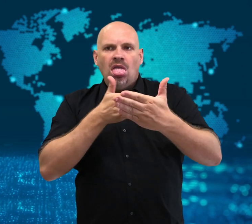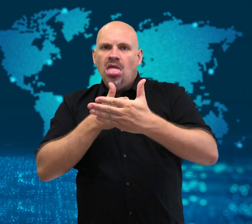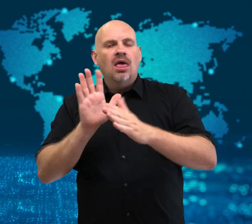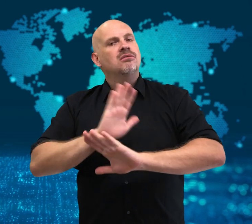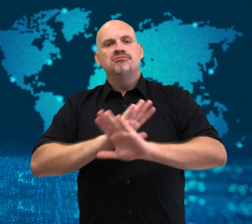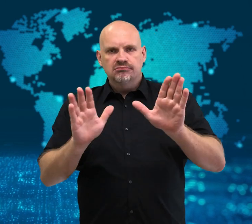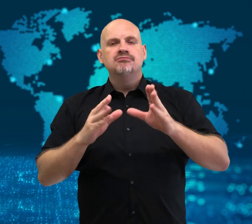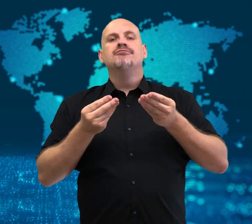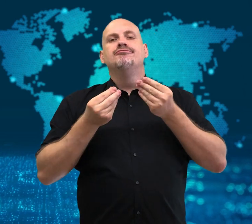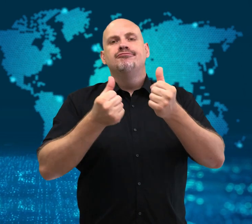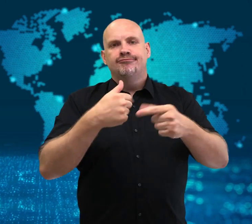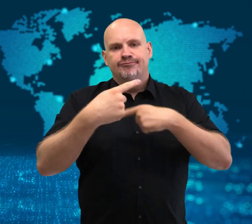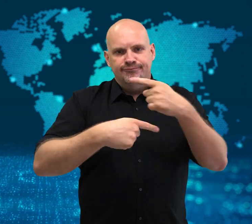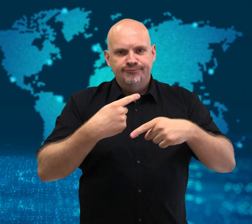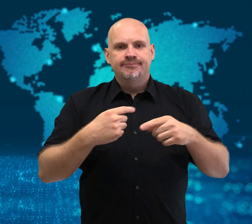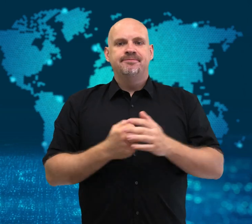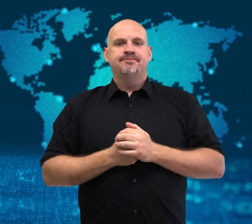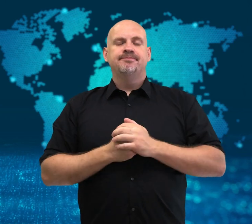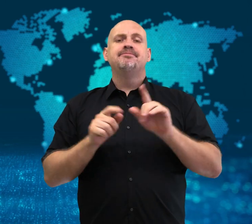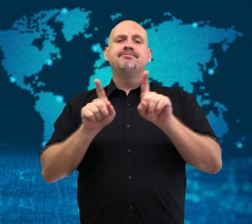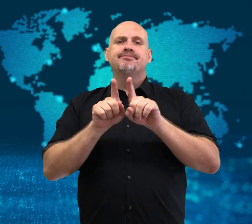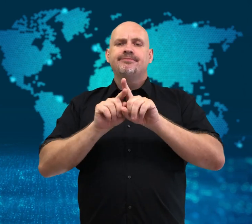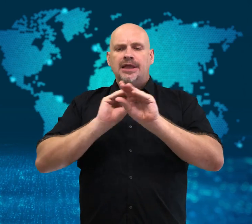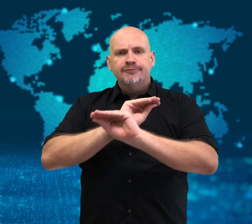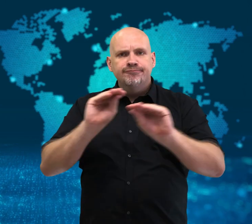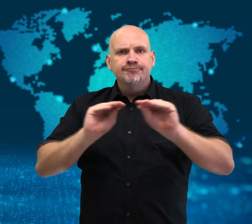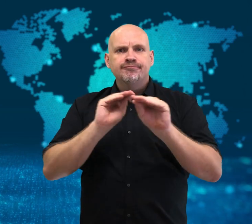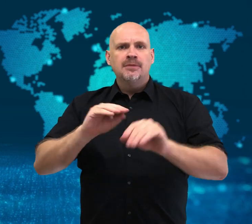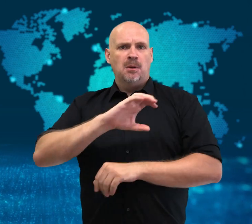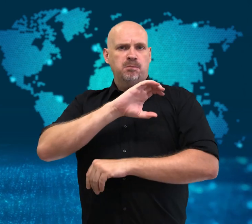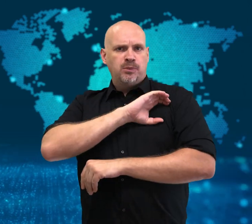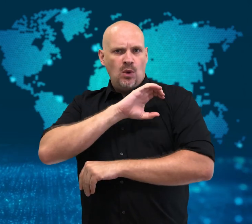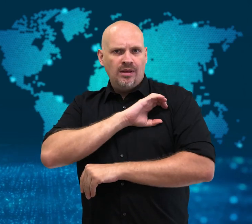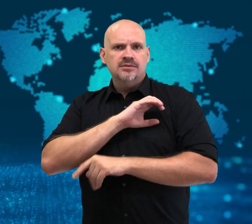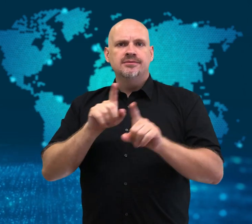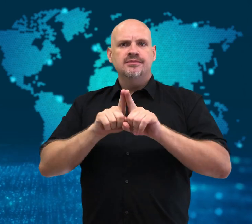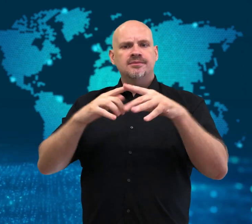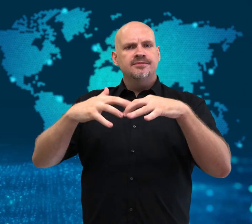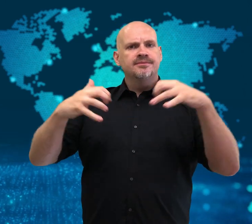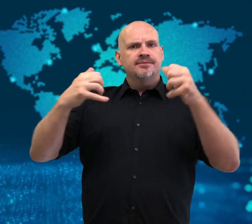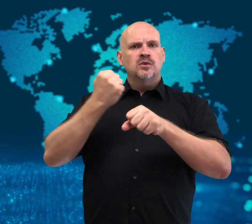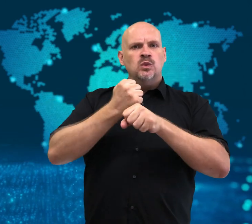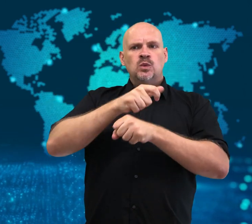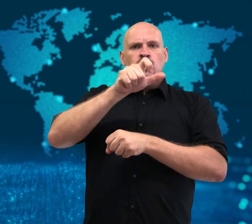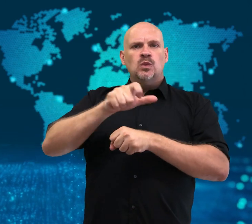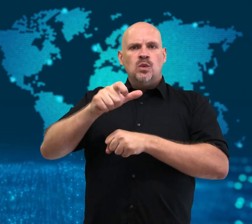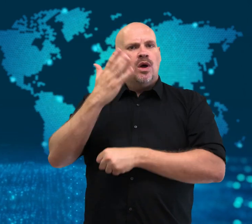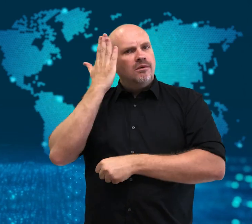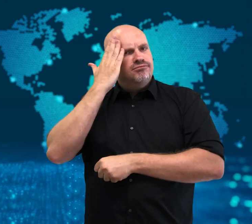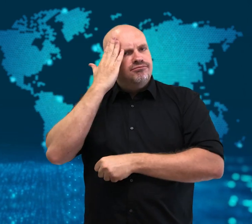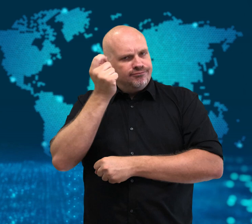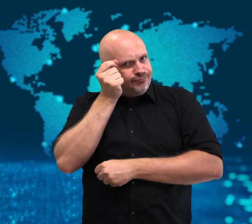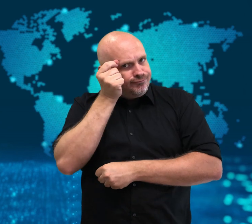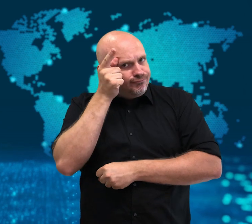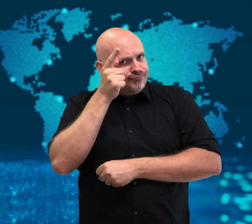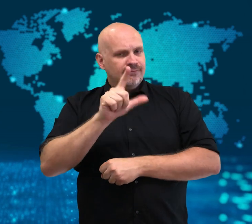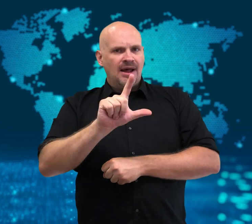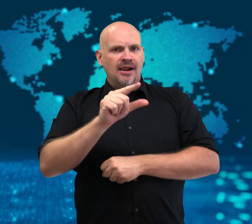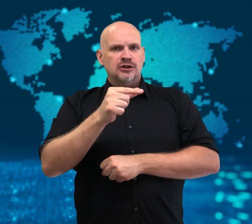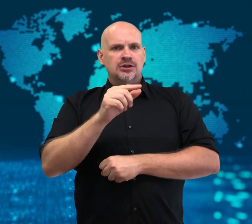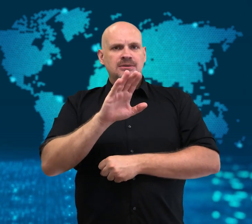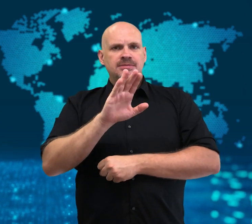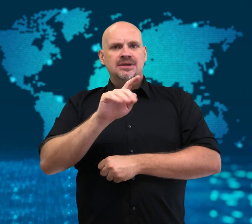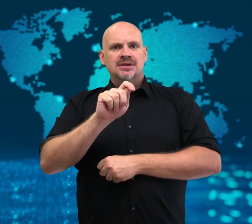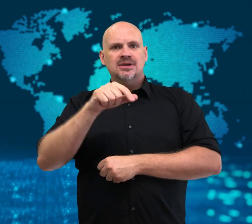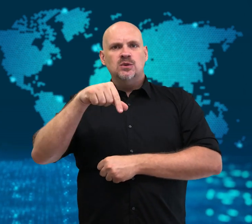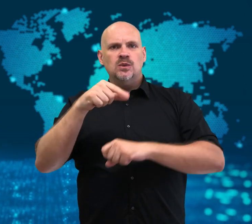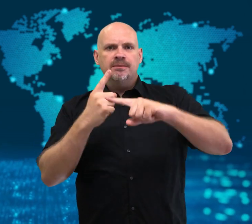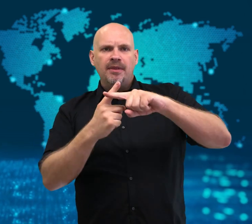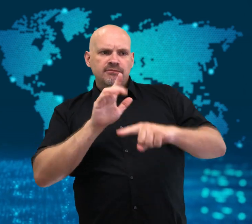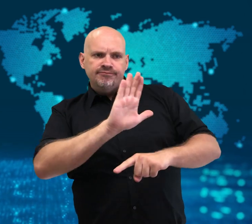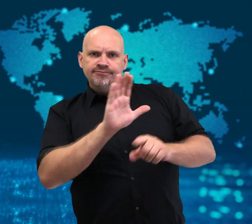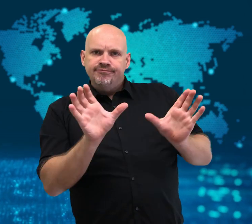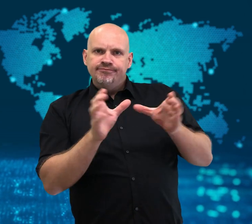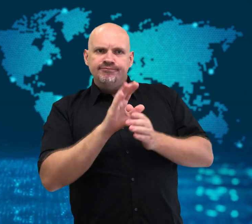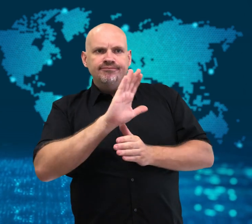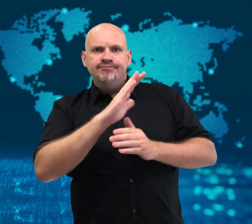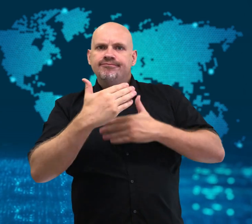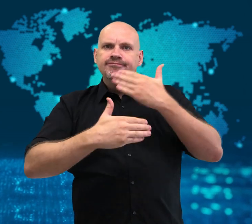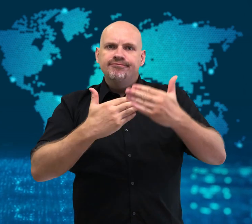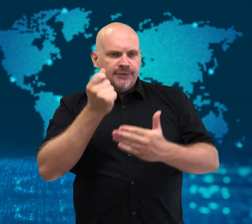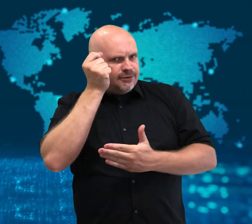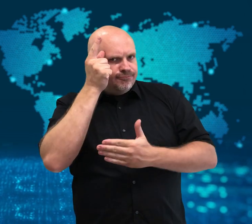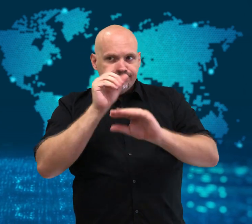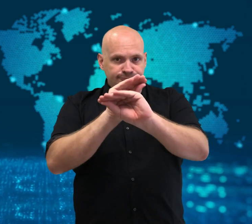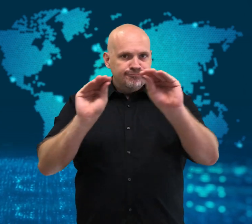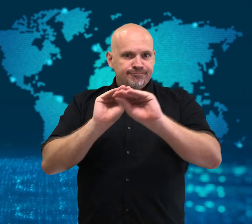and providing awareness training for police and government representatives.